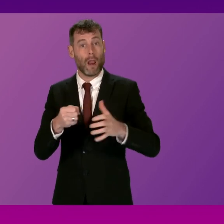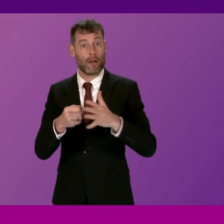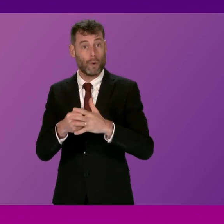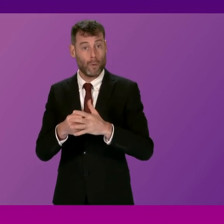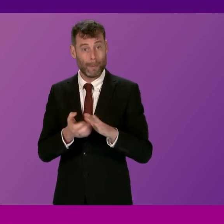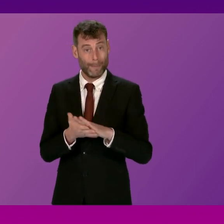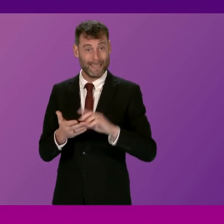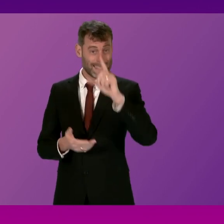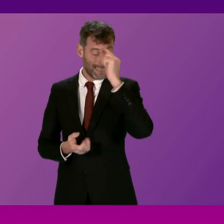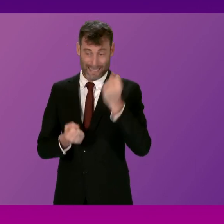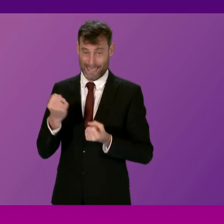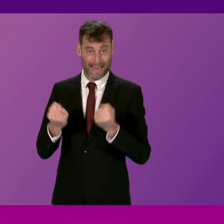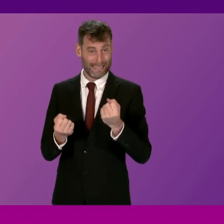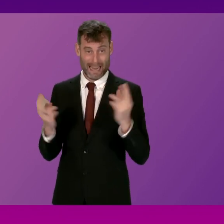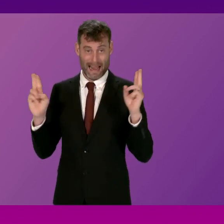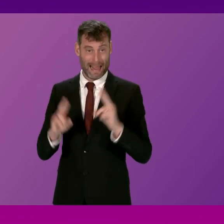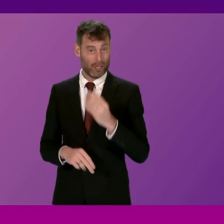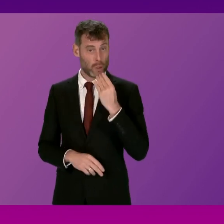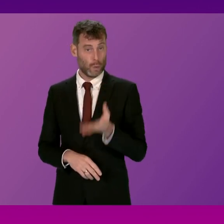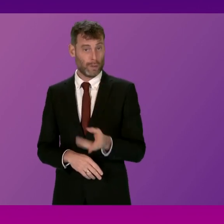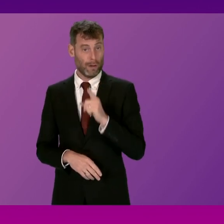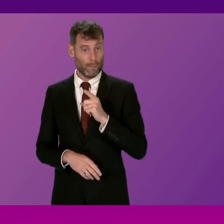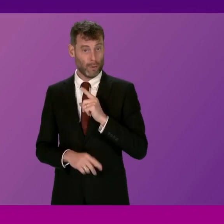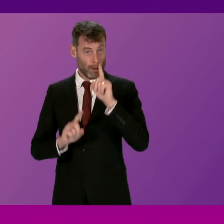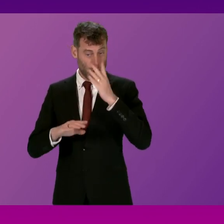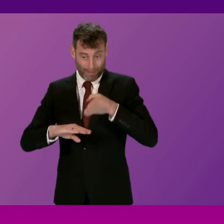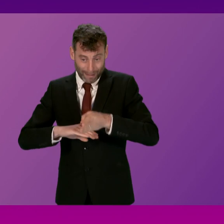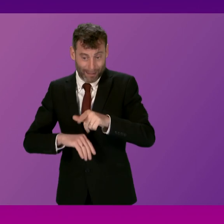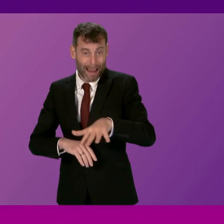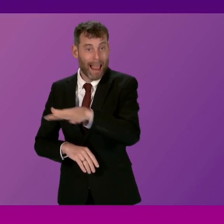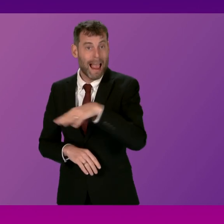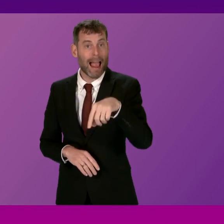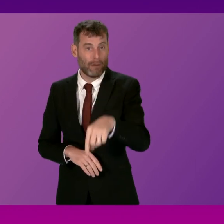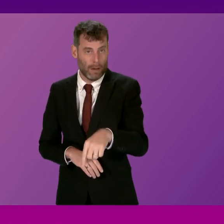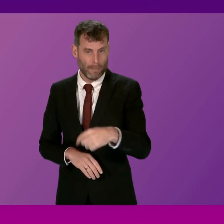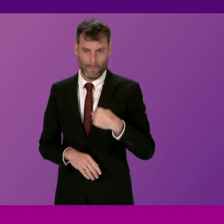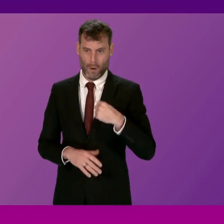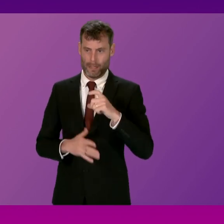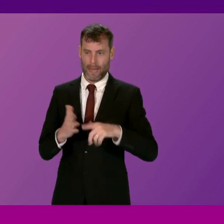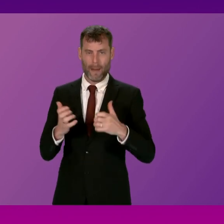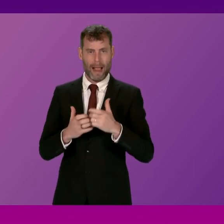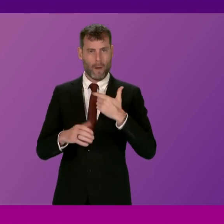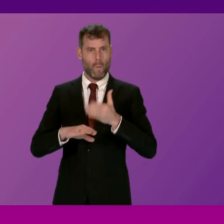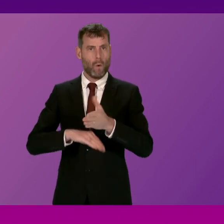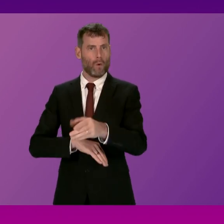It is not just our freedom of movement while travelling that is a problem; there is a lack of properly accessible affordable homes, too.